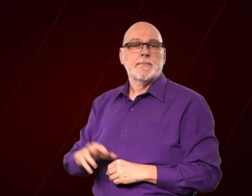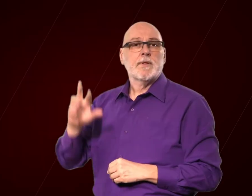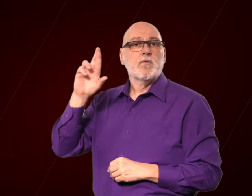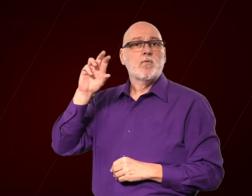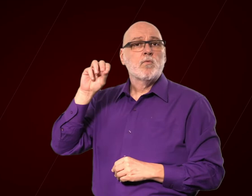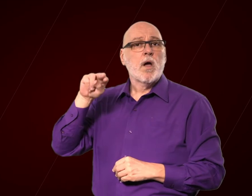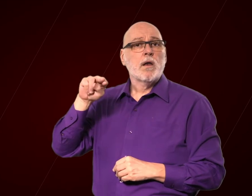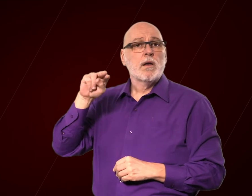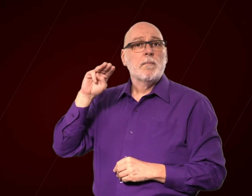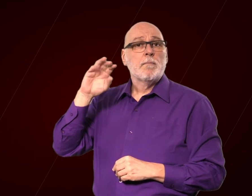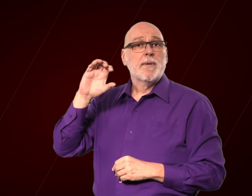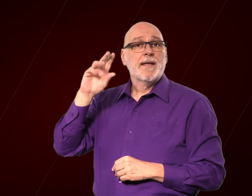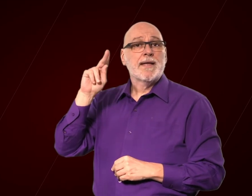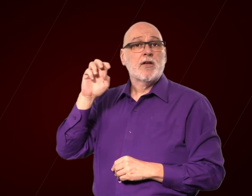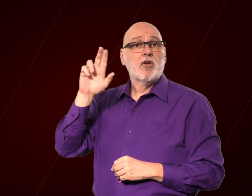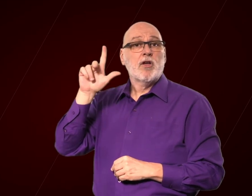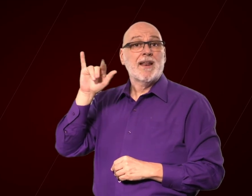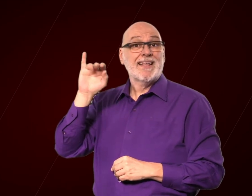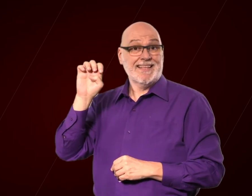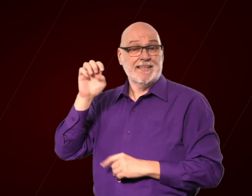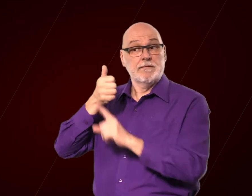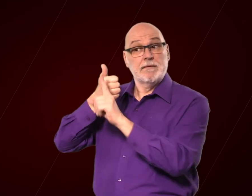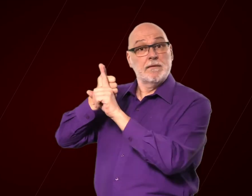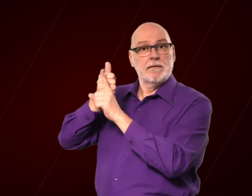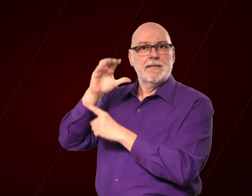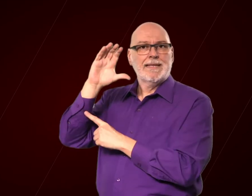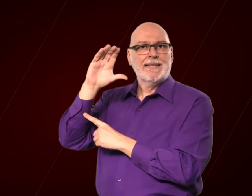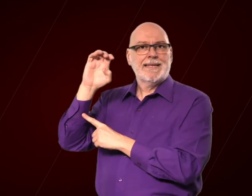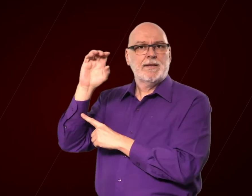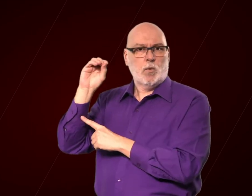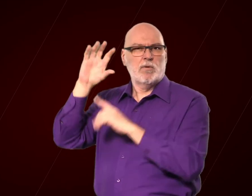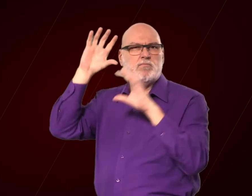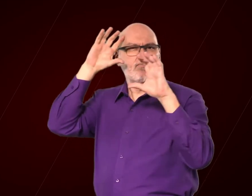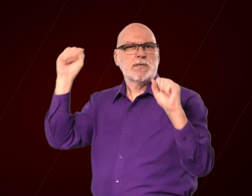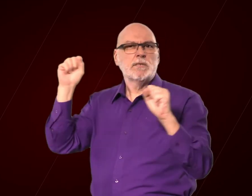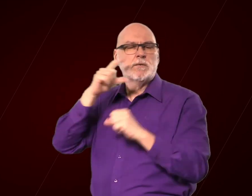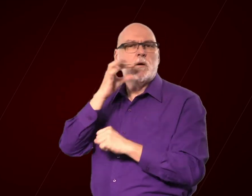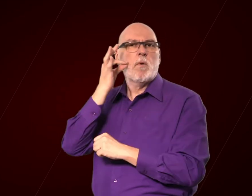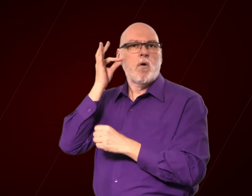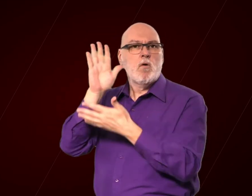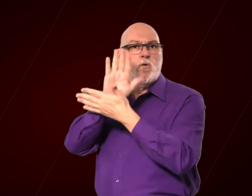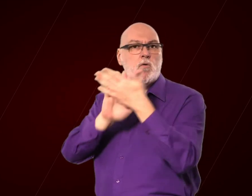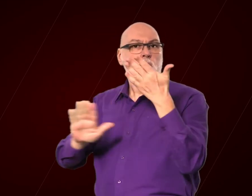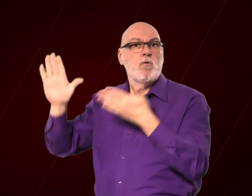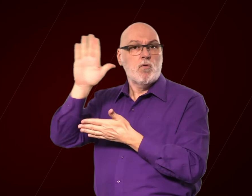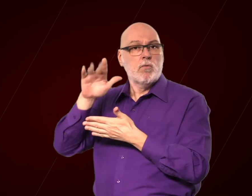[Anselmo]: Ron McKerlie, President and CEO of Mohawk college,